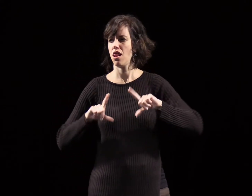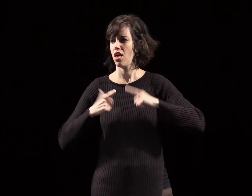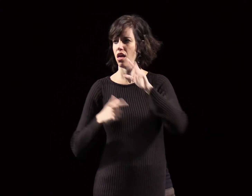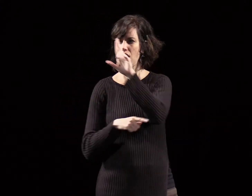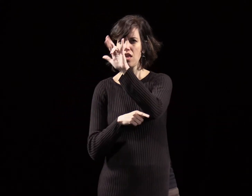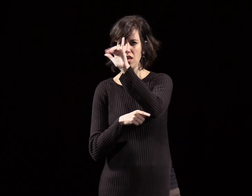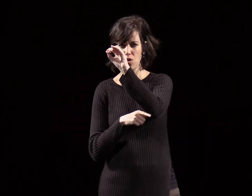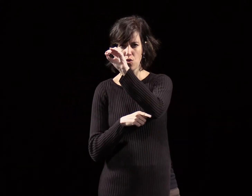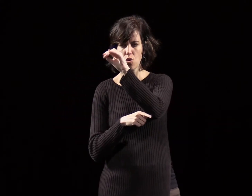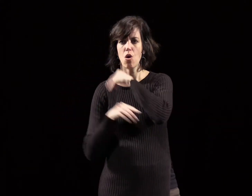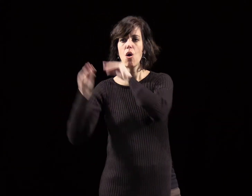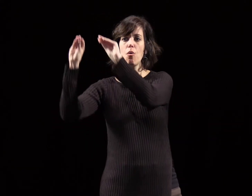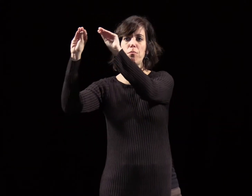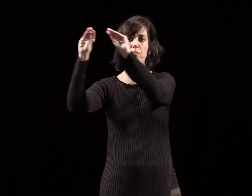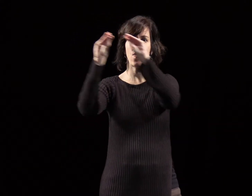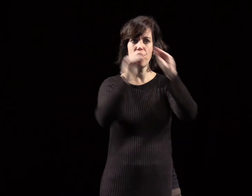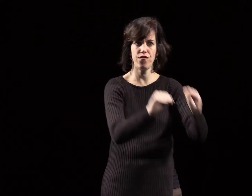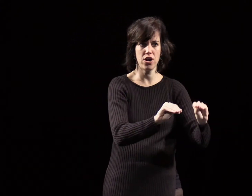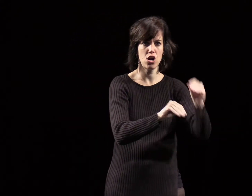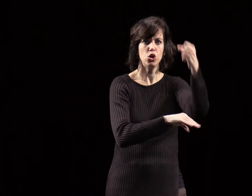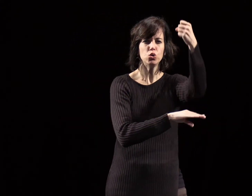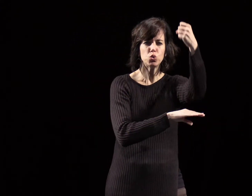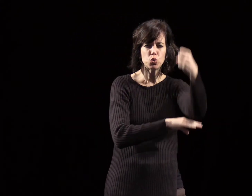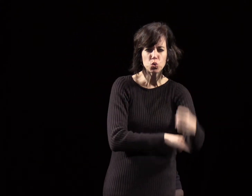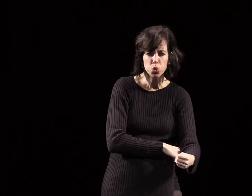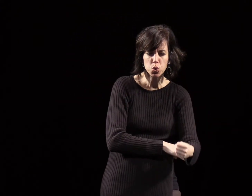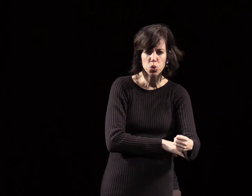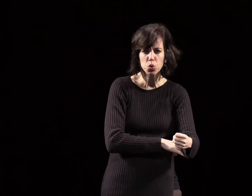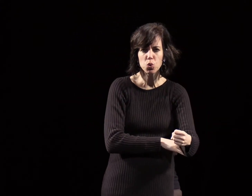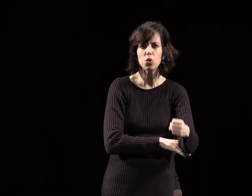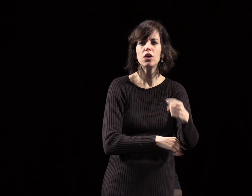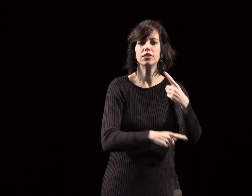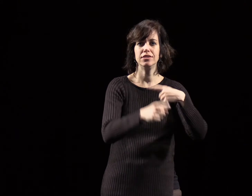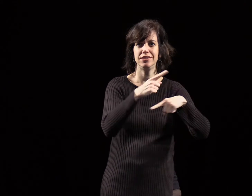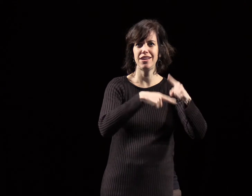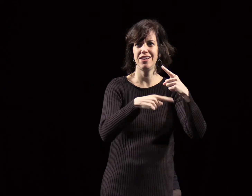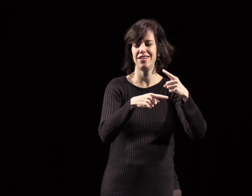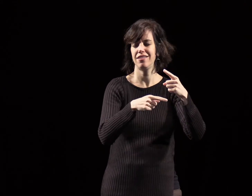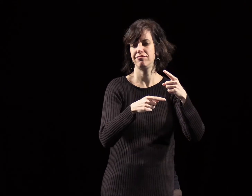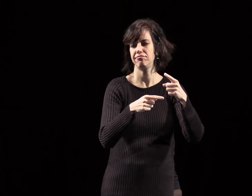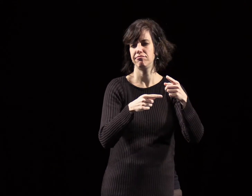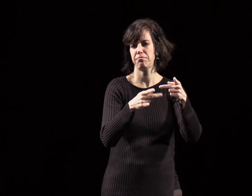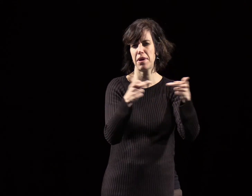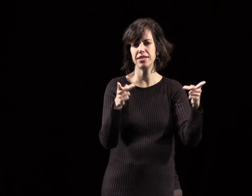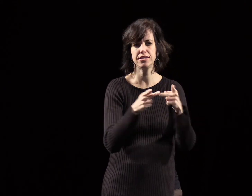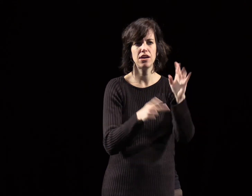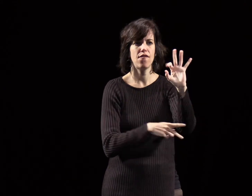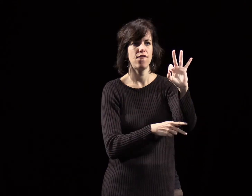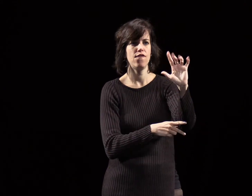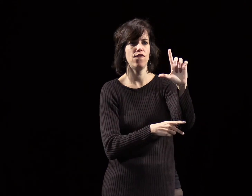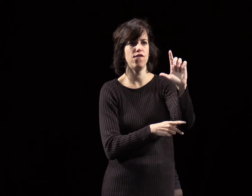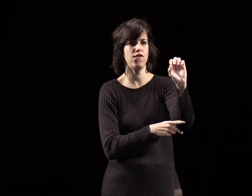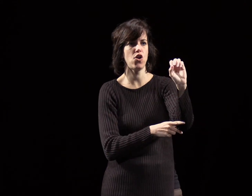Now, remember I mentioned that I grew up in Rio and then I moved south